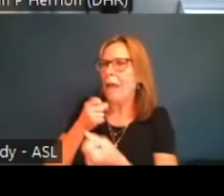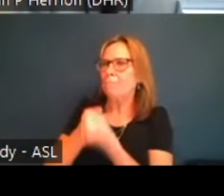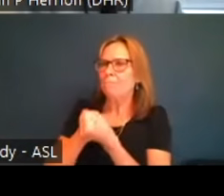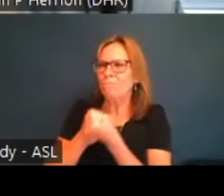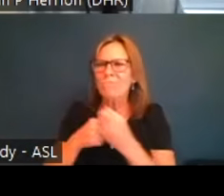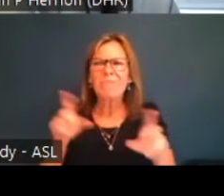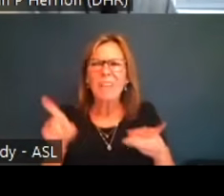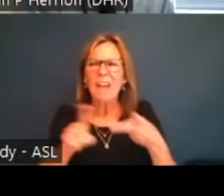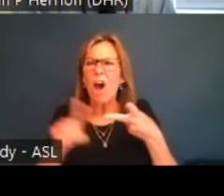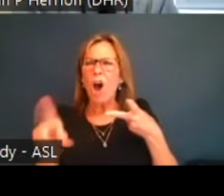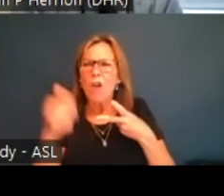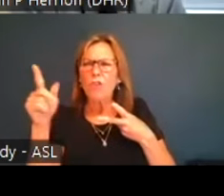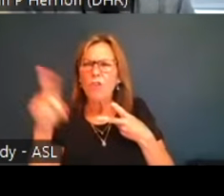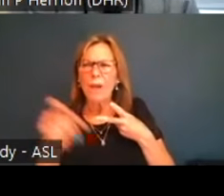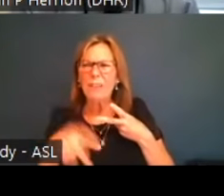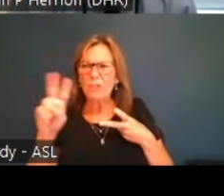place that's open to the public, it's a mall or part of